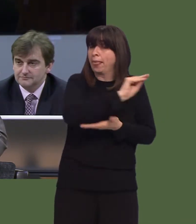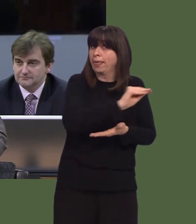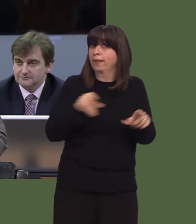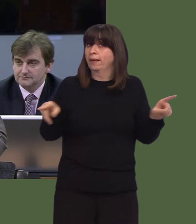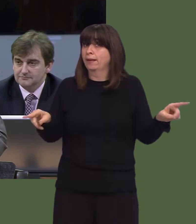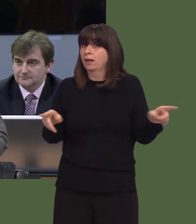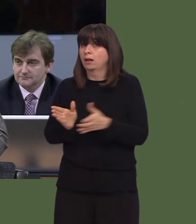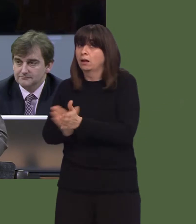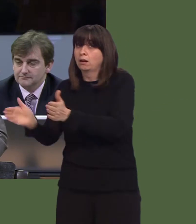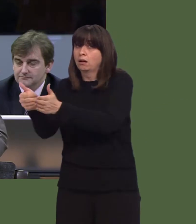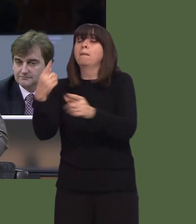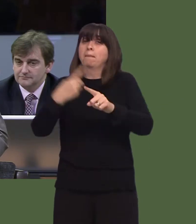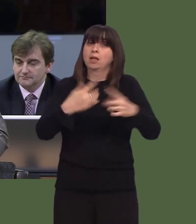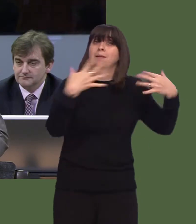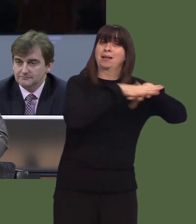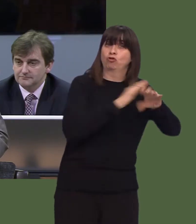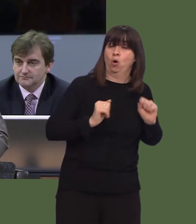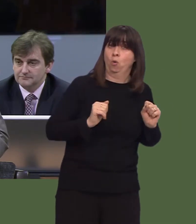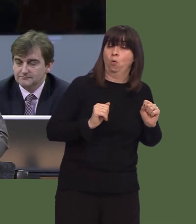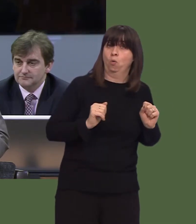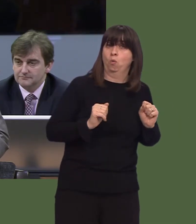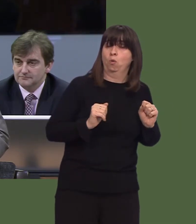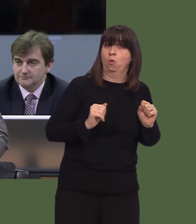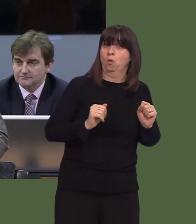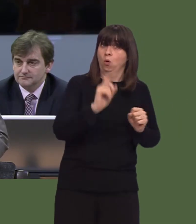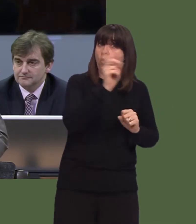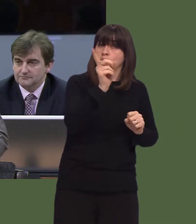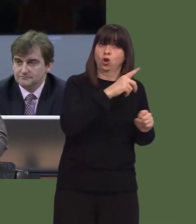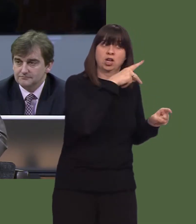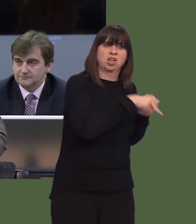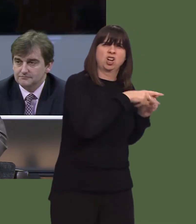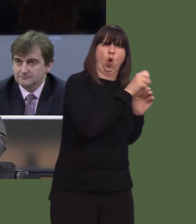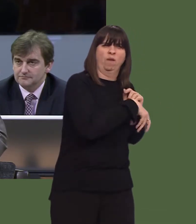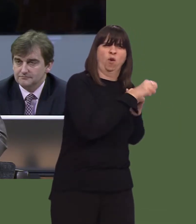both projects and that other projects in other parts of Wales will not have to be curtailed